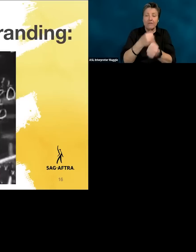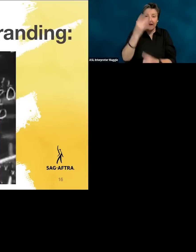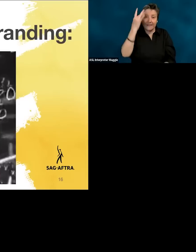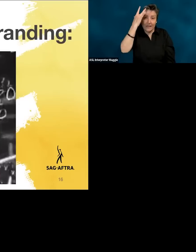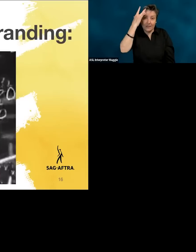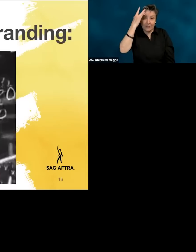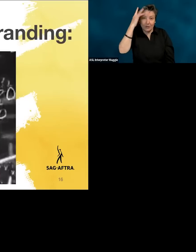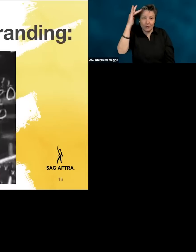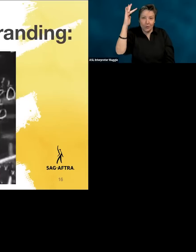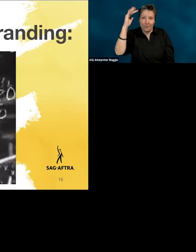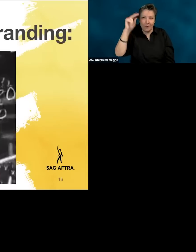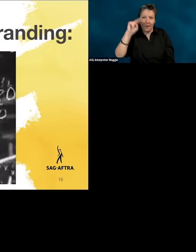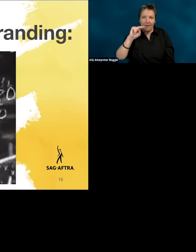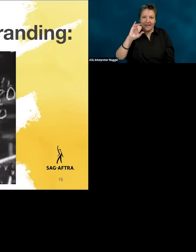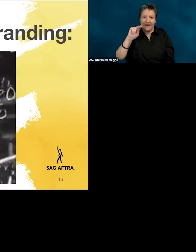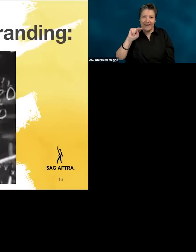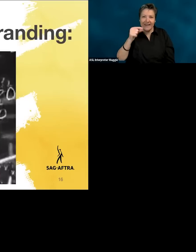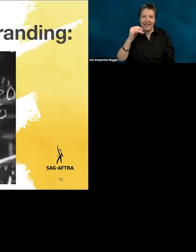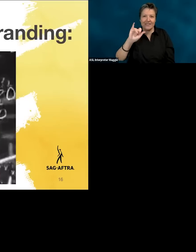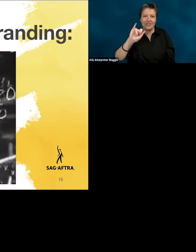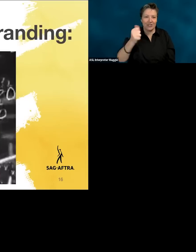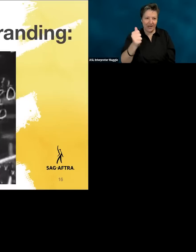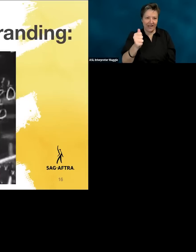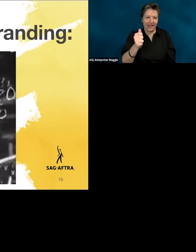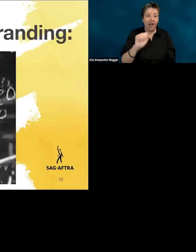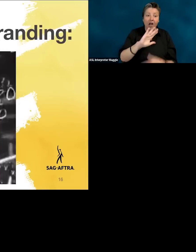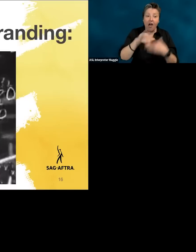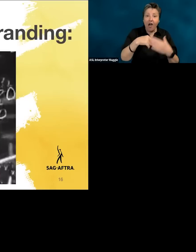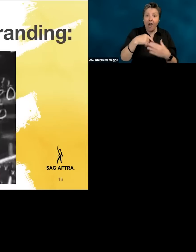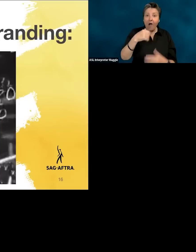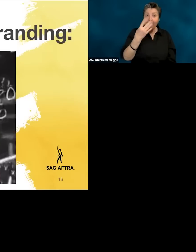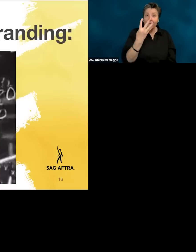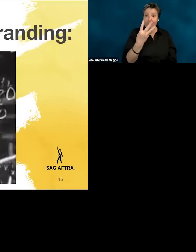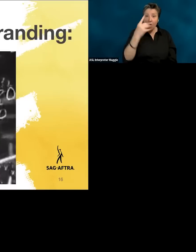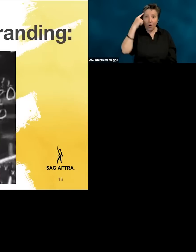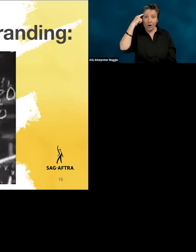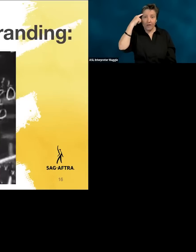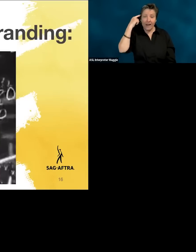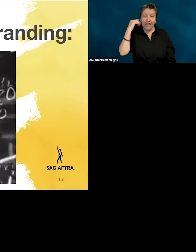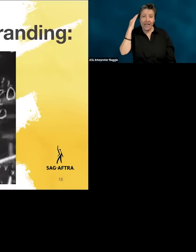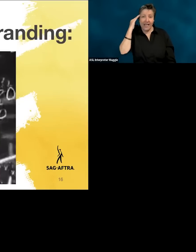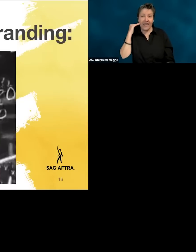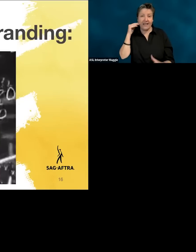And I want you to notice how all four of these headshots are very specific and different characters and roles, right,